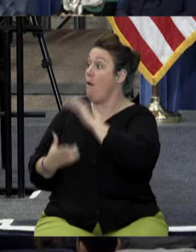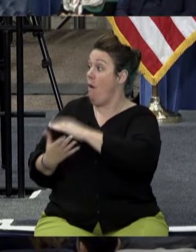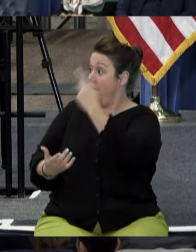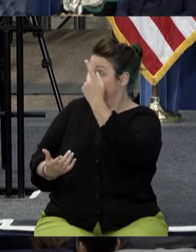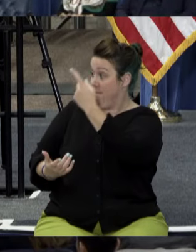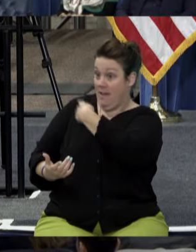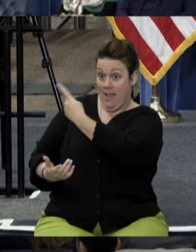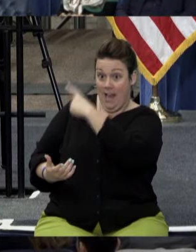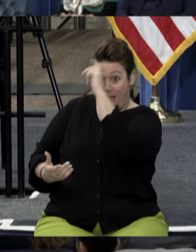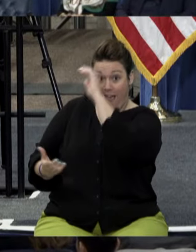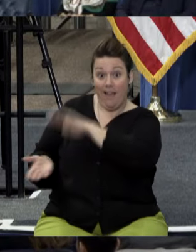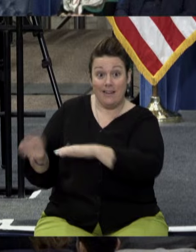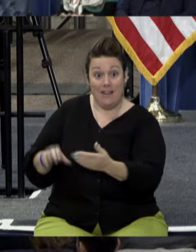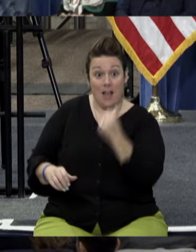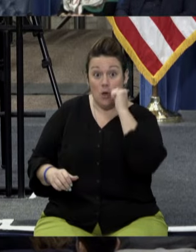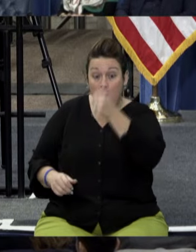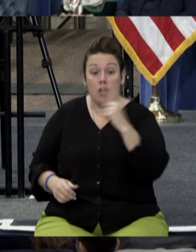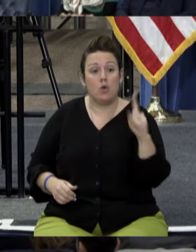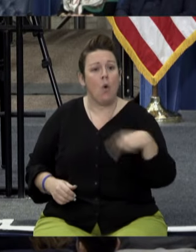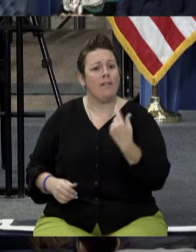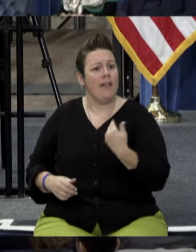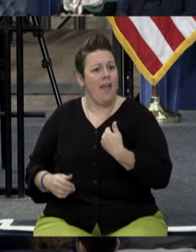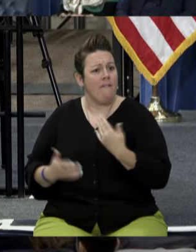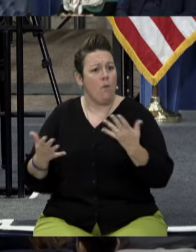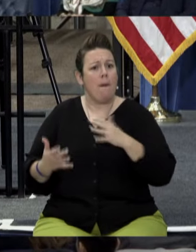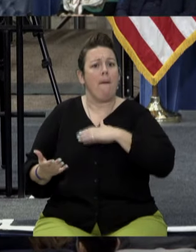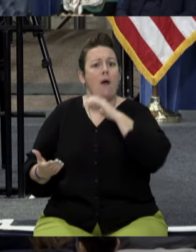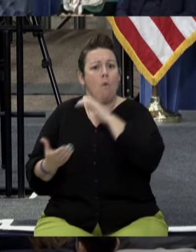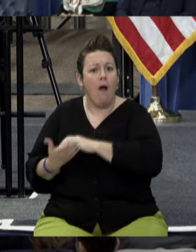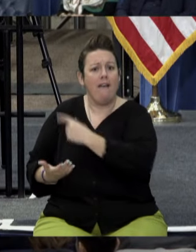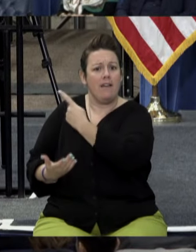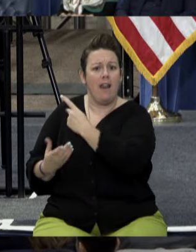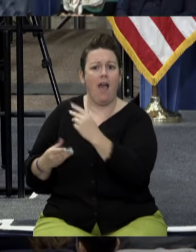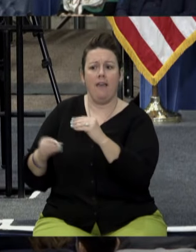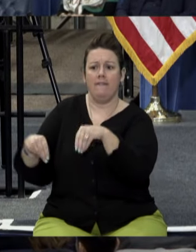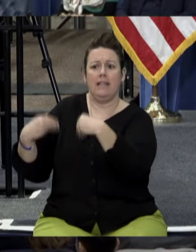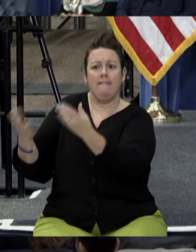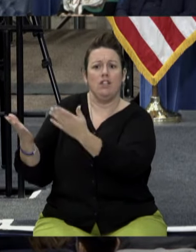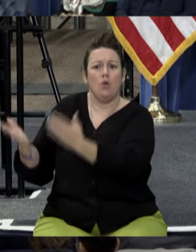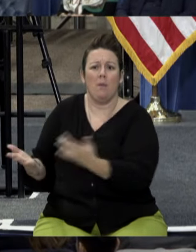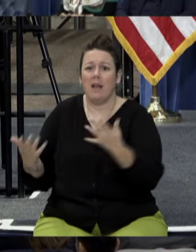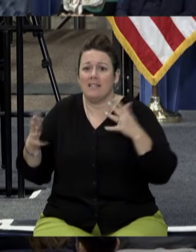she will only have what I and my wife have given to her, because that's all that we have to do.